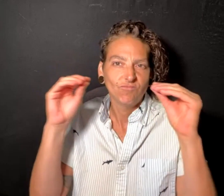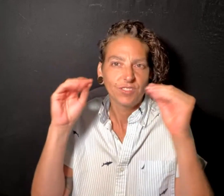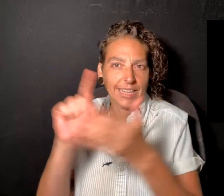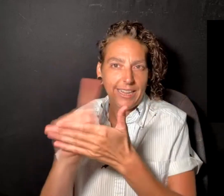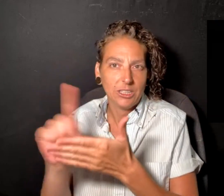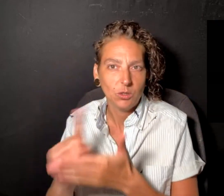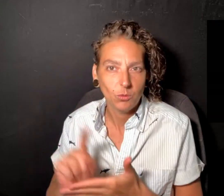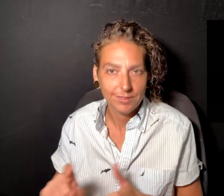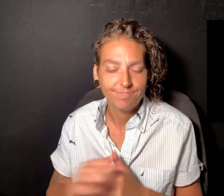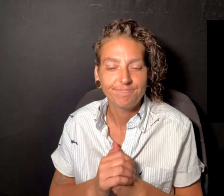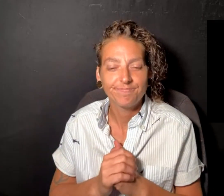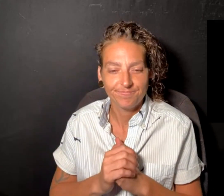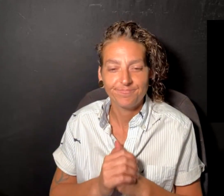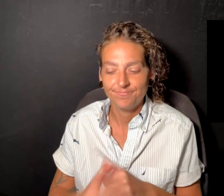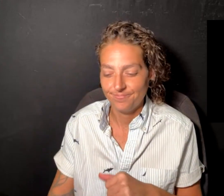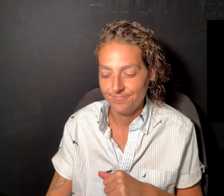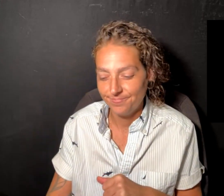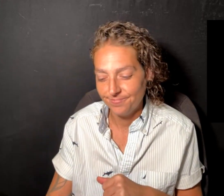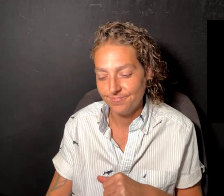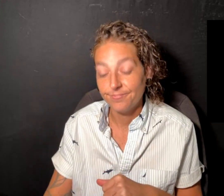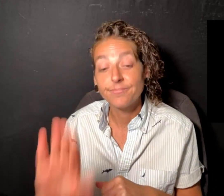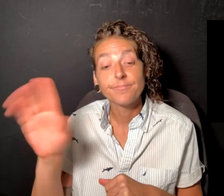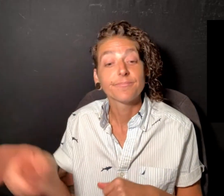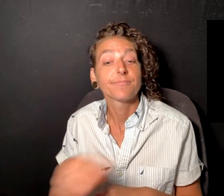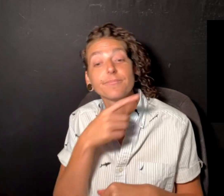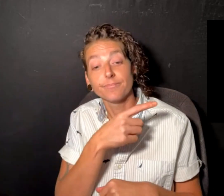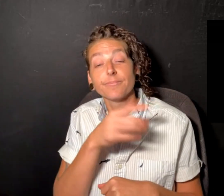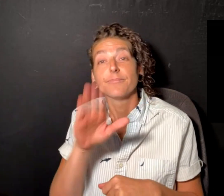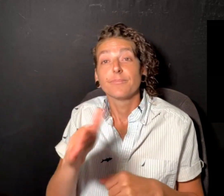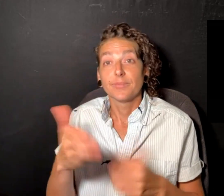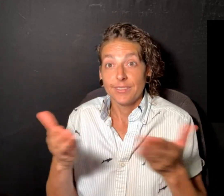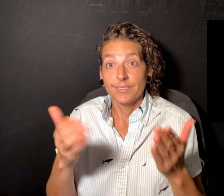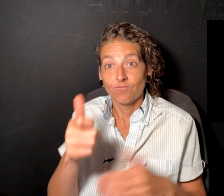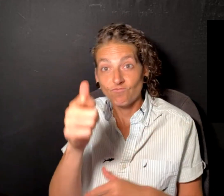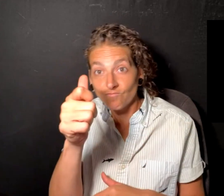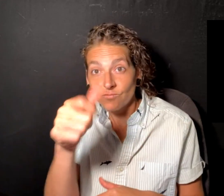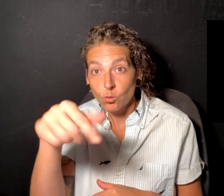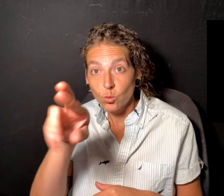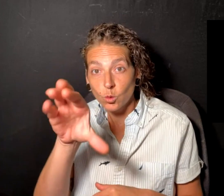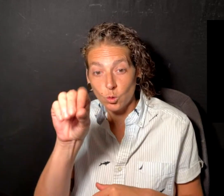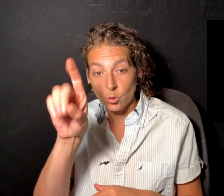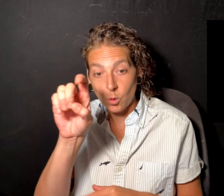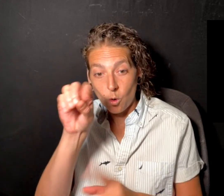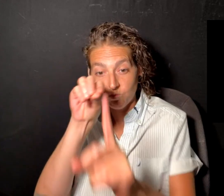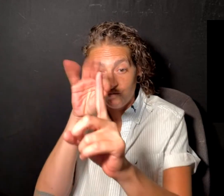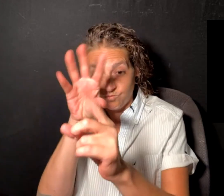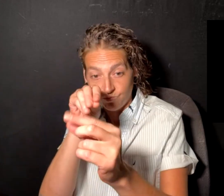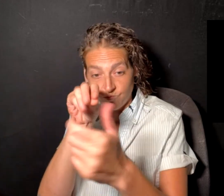and the class will be taught every week. Now, this is a QR code if you wanna sign up with your smartphone,